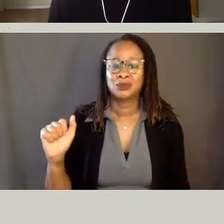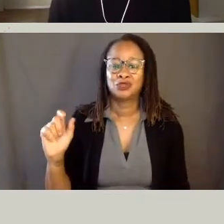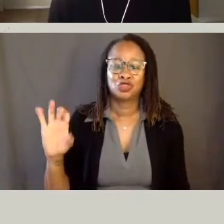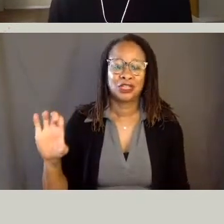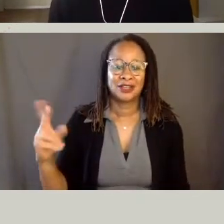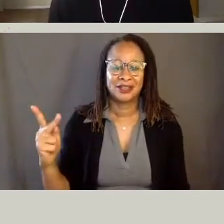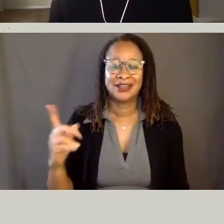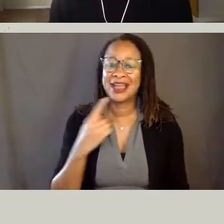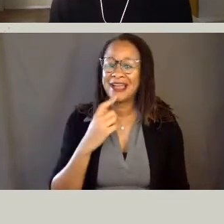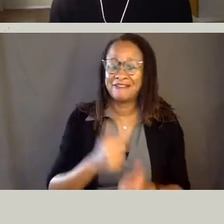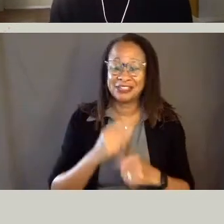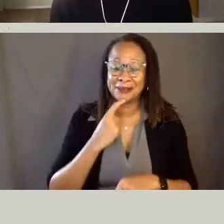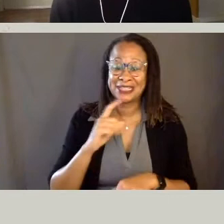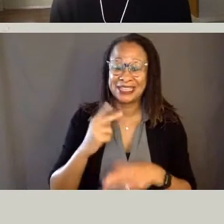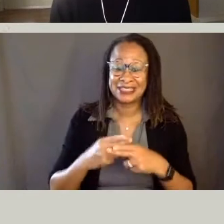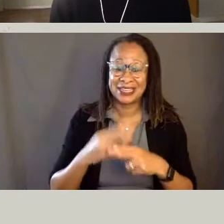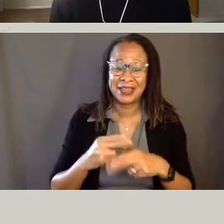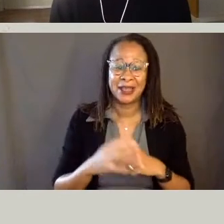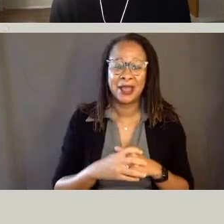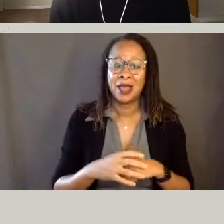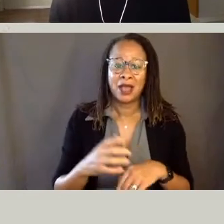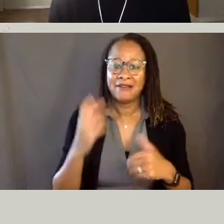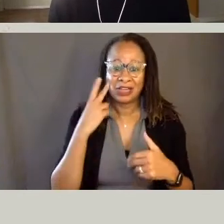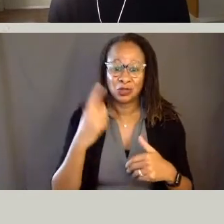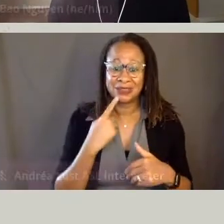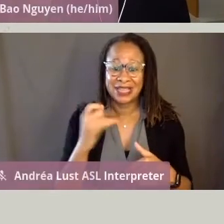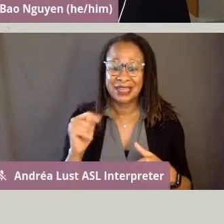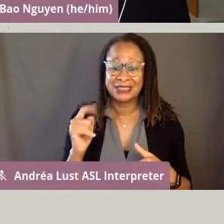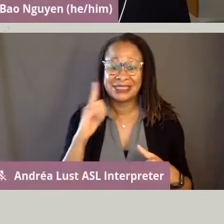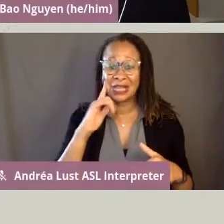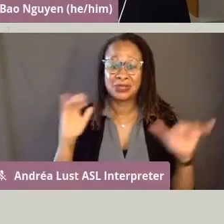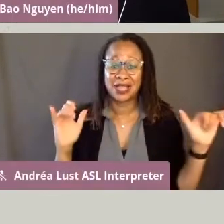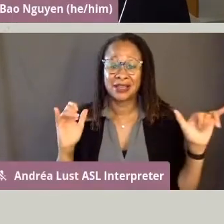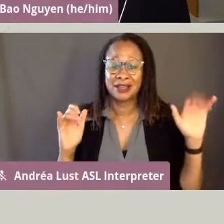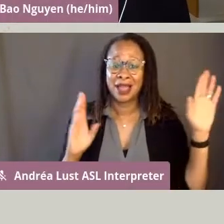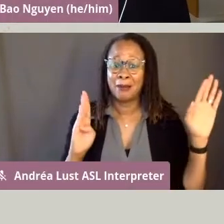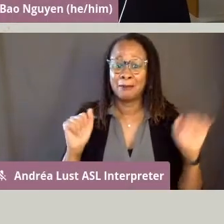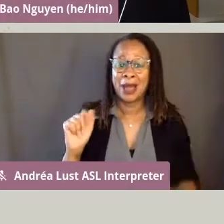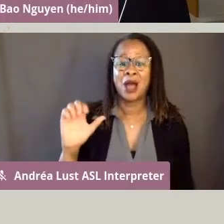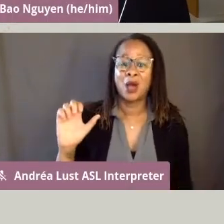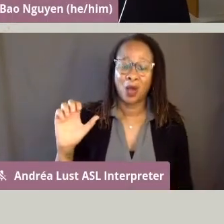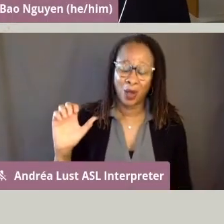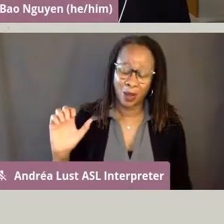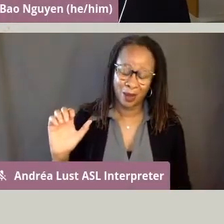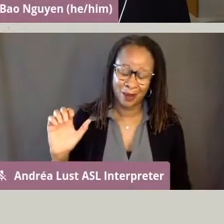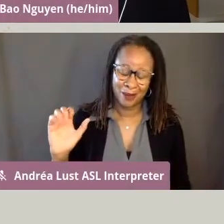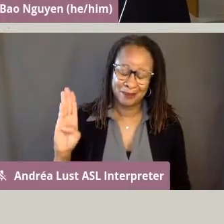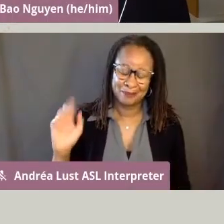I say Bhawin's name because otherwise his name sounds too much like Bao Nguyen full name.